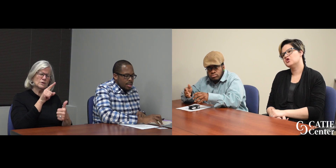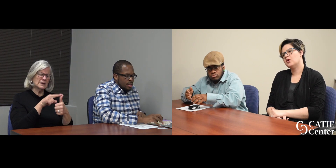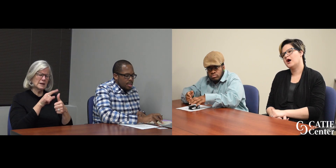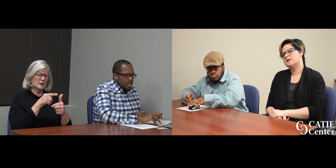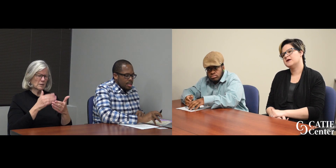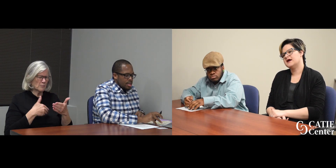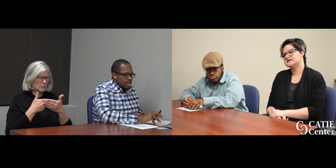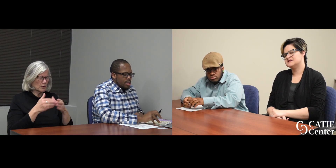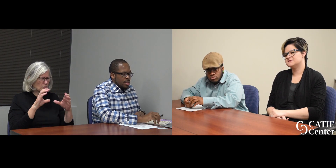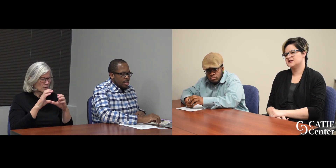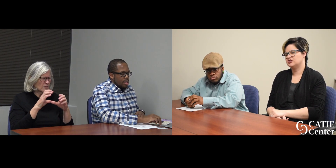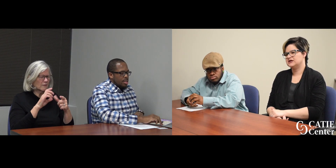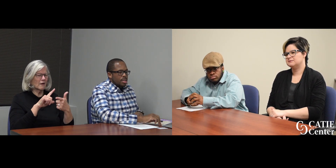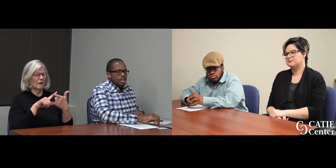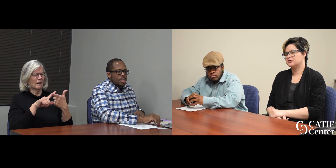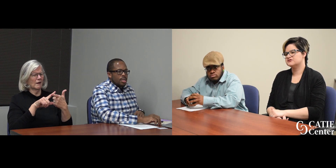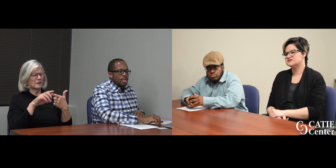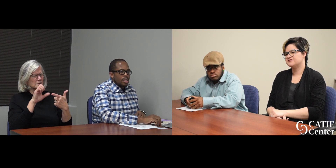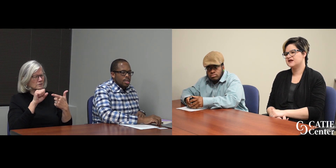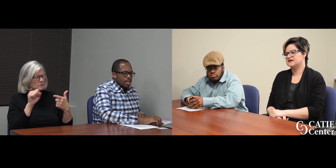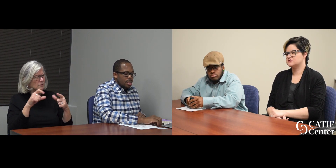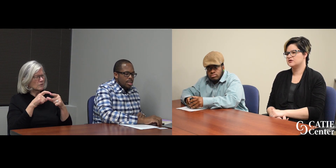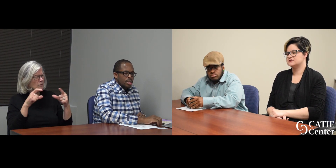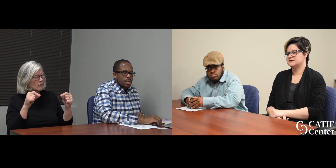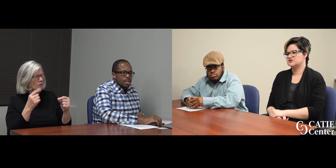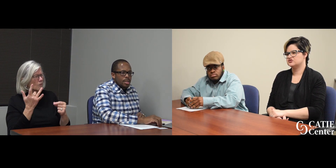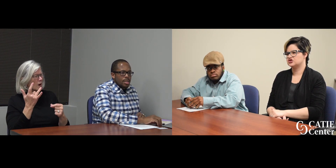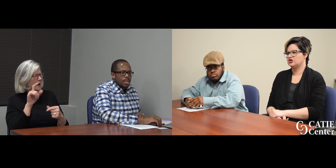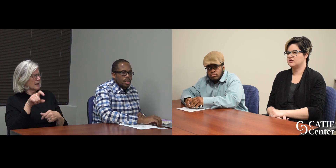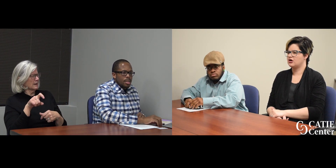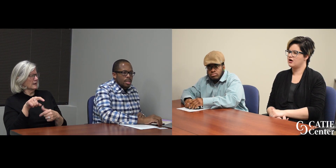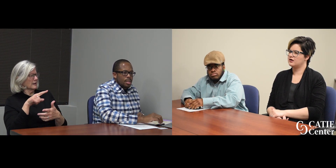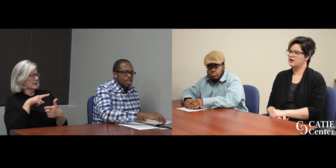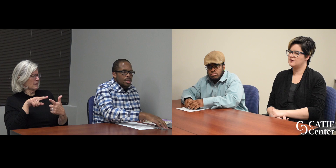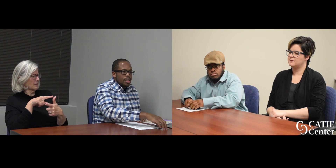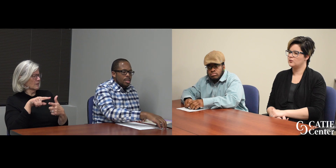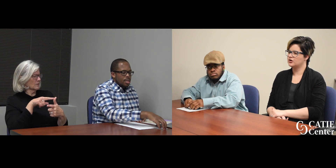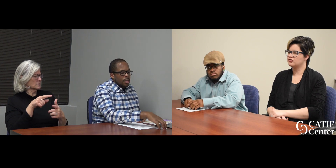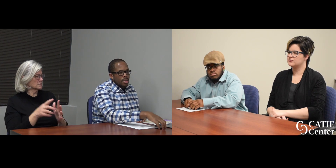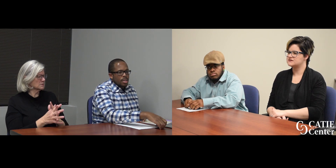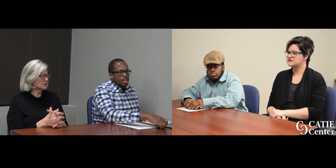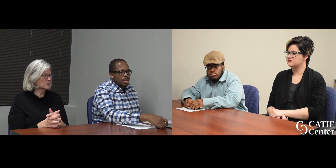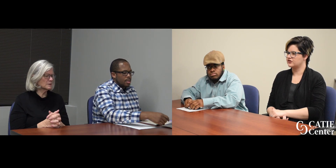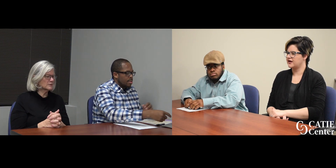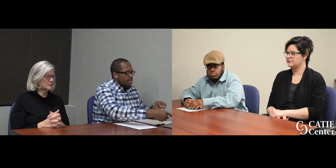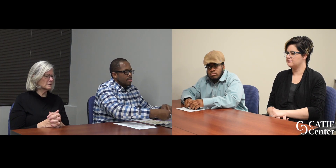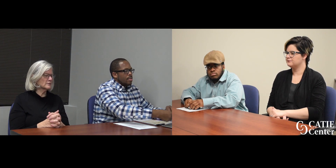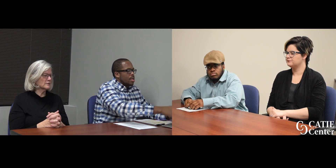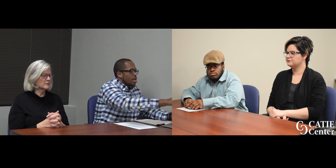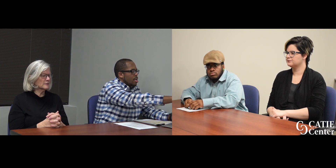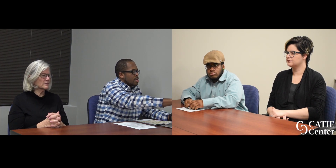So it seems like you need my birth certificate as well as my Social Security card. What are the reasonings for that?